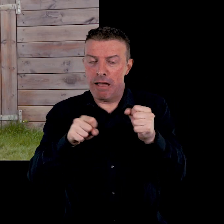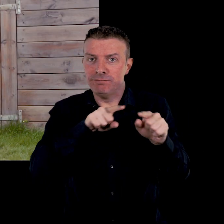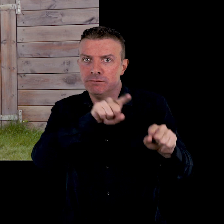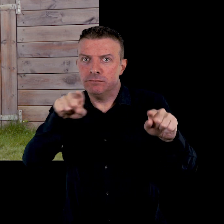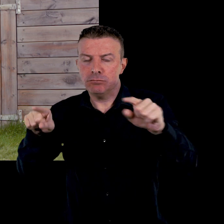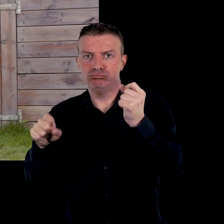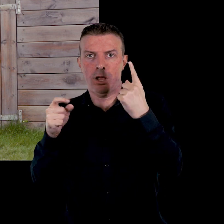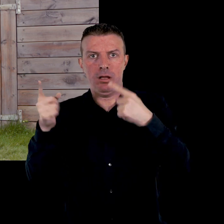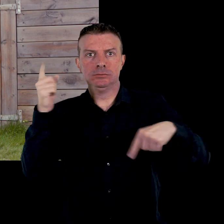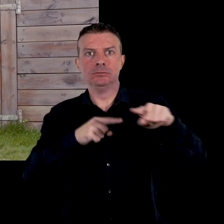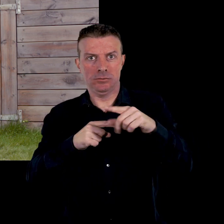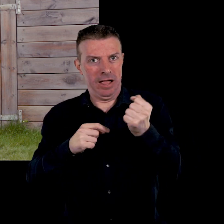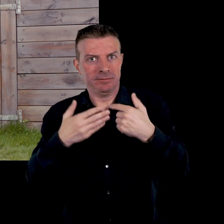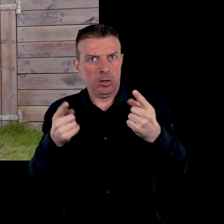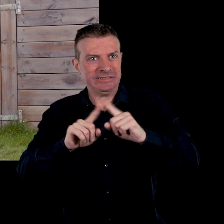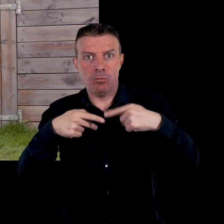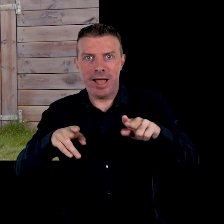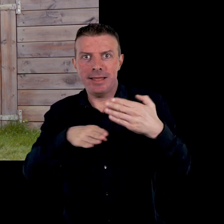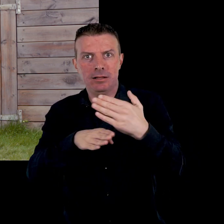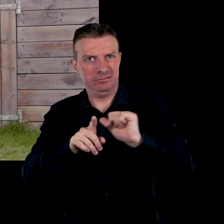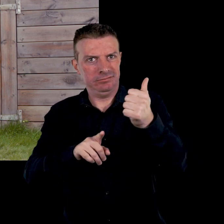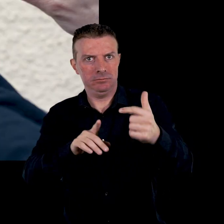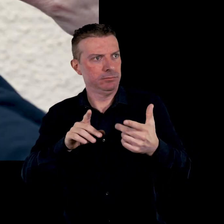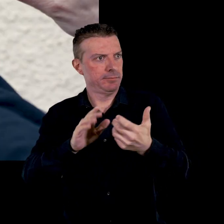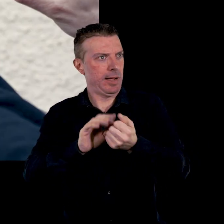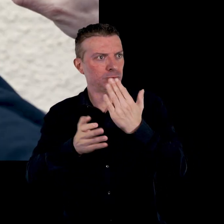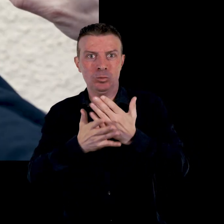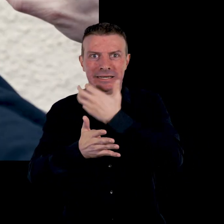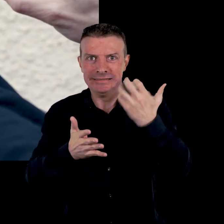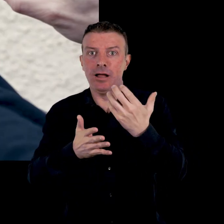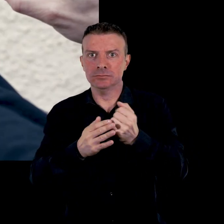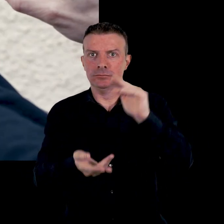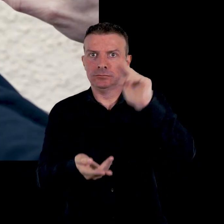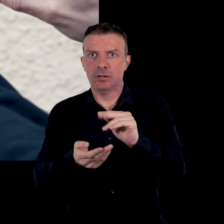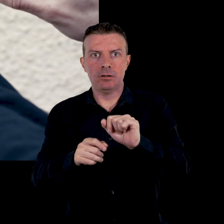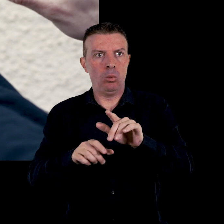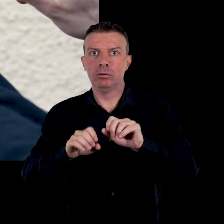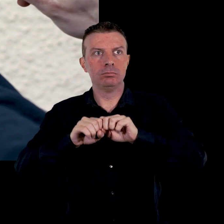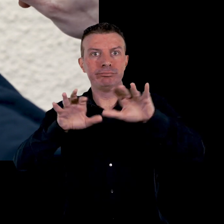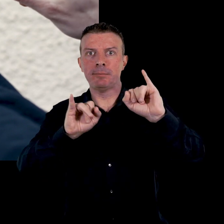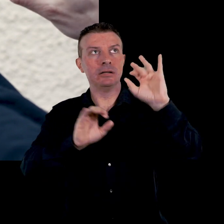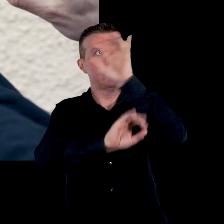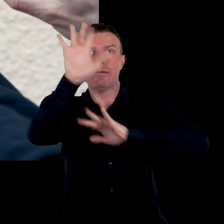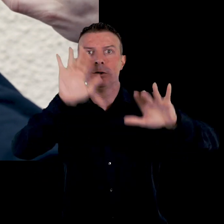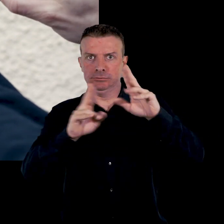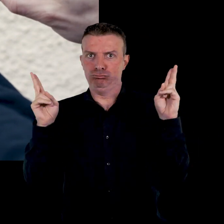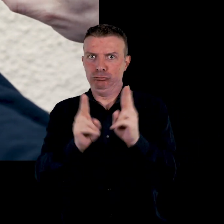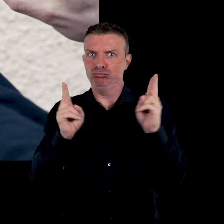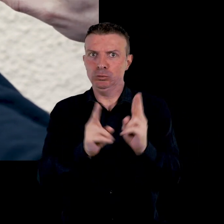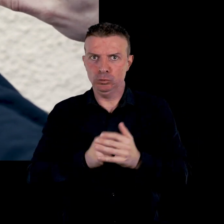and did our own research, we quickly found out that this was a more efficient way of heating your home whilst lowering your carbon footprint.